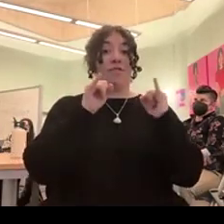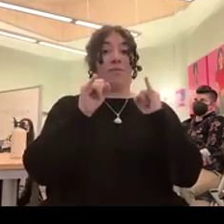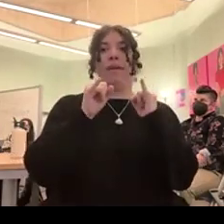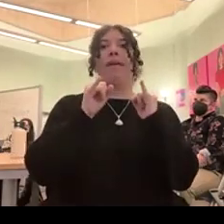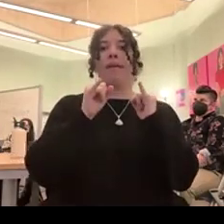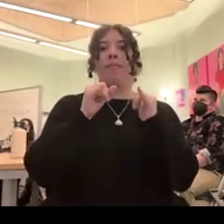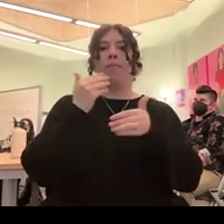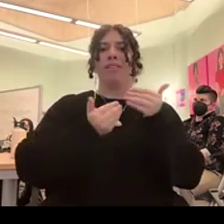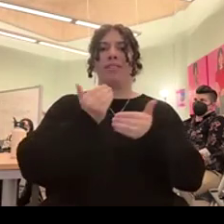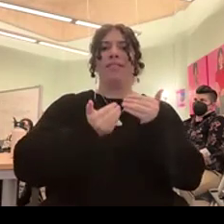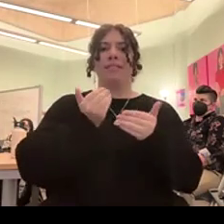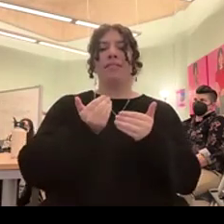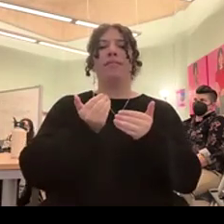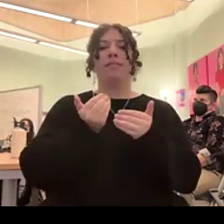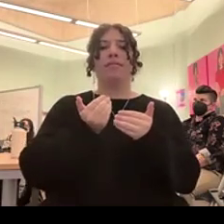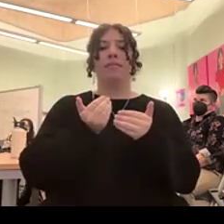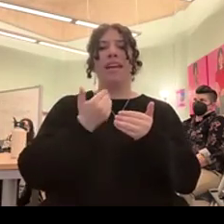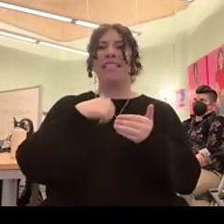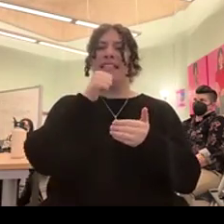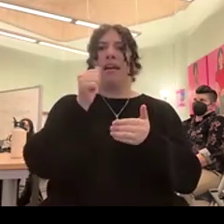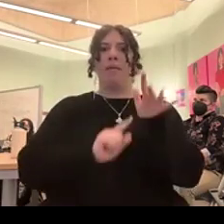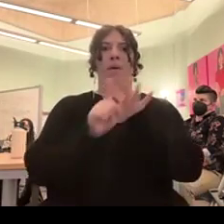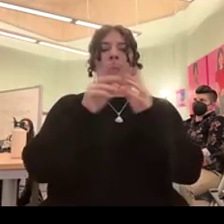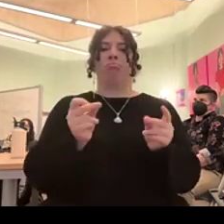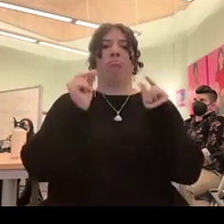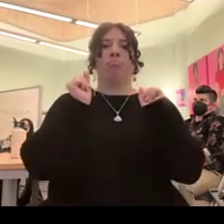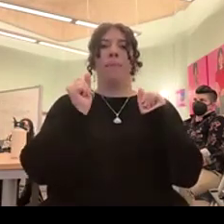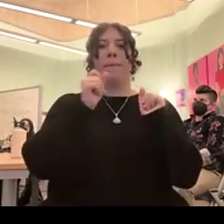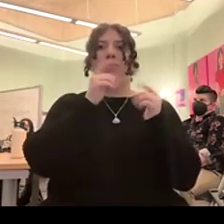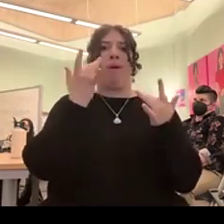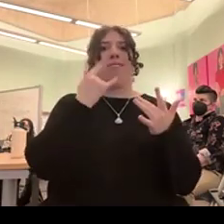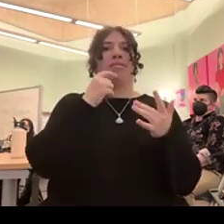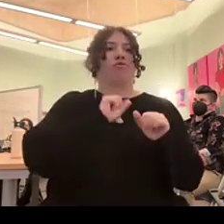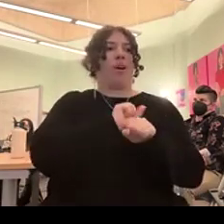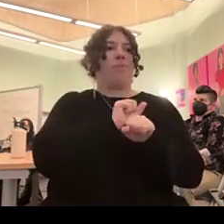In interviewing, it didn't come up necessarily, in part because the jobs that I was applying to